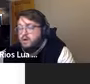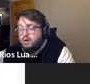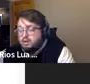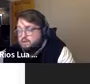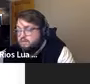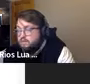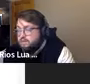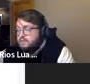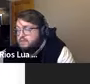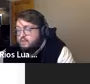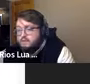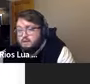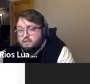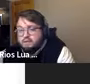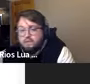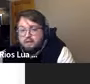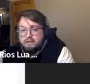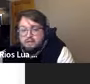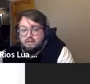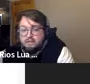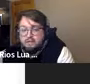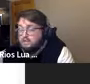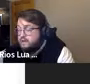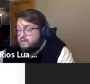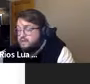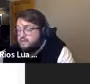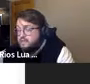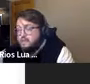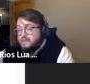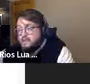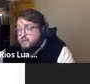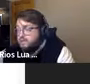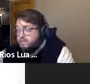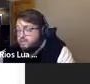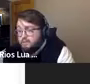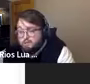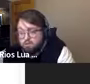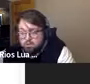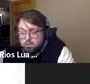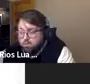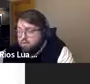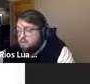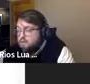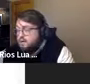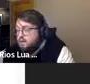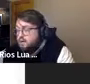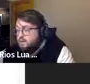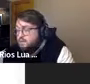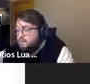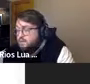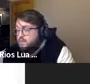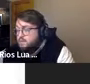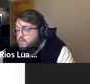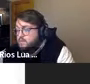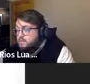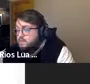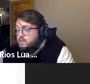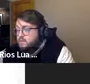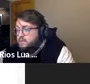then there's information about the. vaccine portal. We vaccine portal, we are encouraging vaccine portal, we are encouraging families that if if you vaccinate your child has vaccinated. To upload that